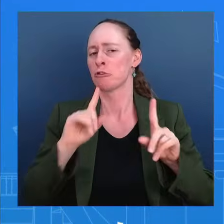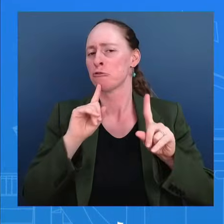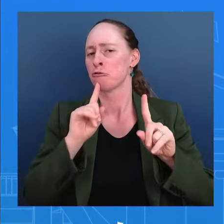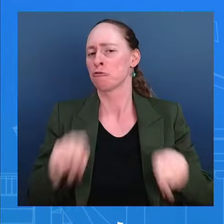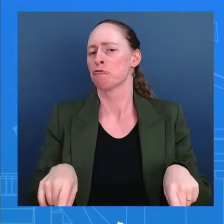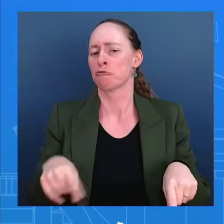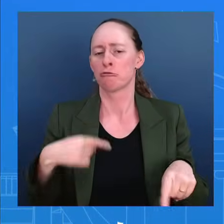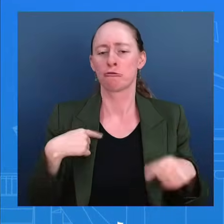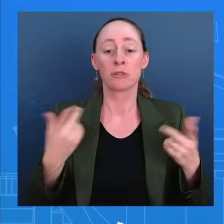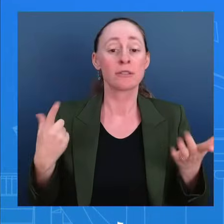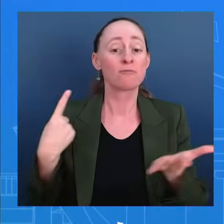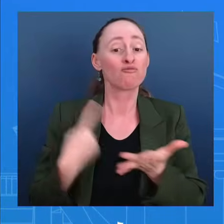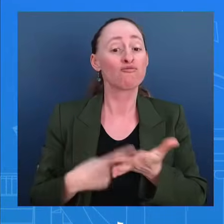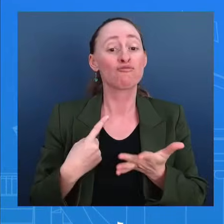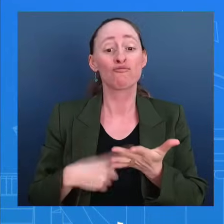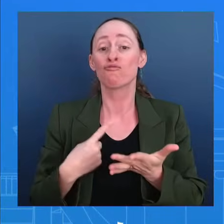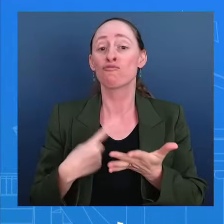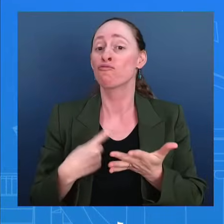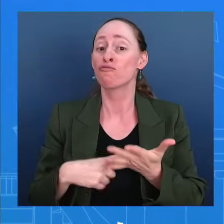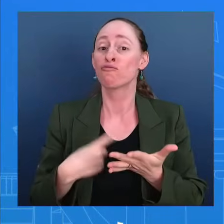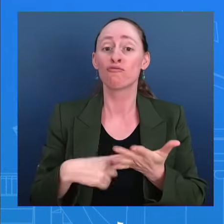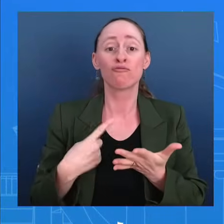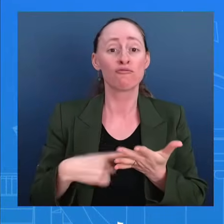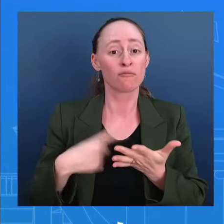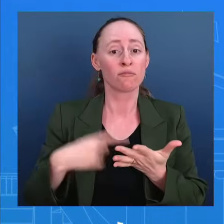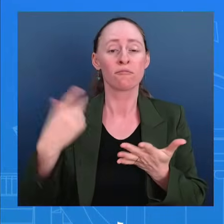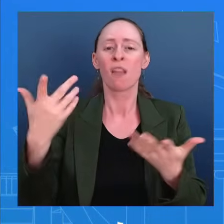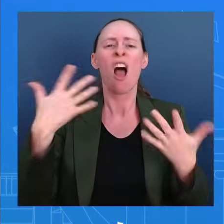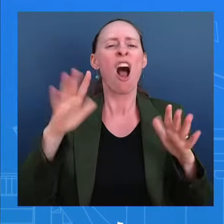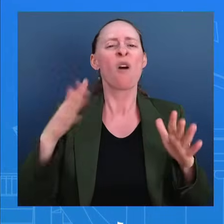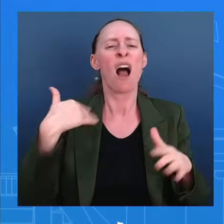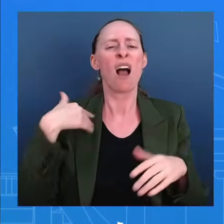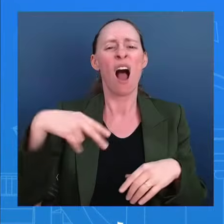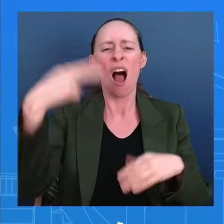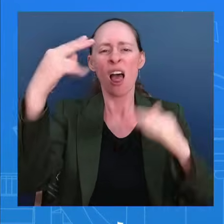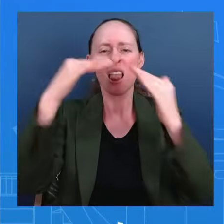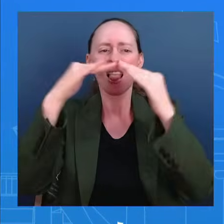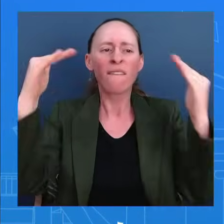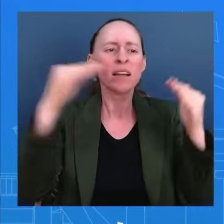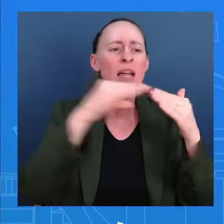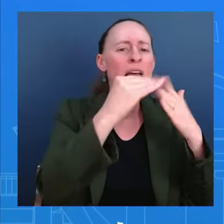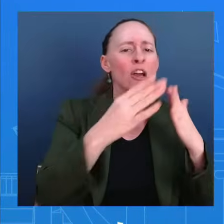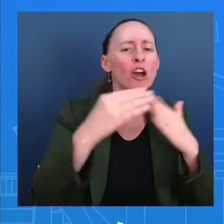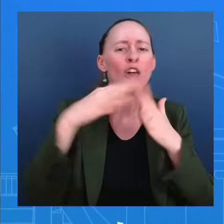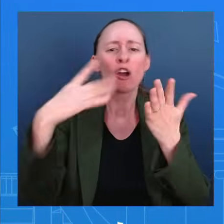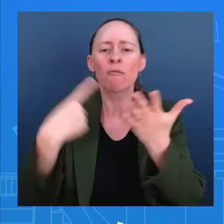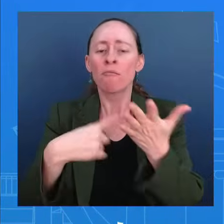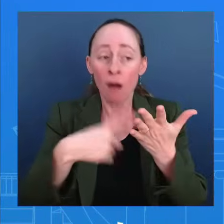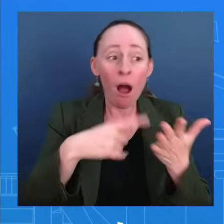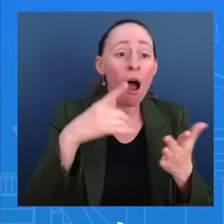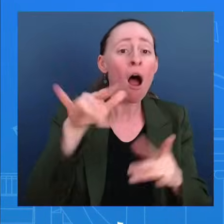As you know, the staff level has been talking since last week. And it is certainly to continue to speak to the response